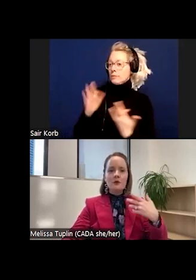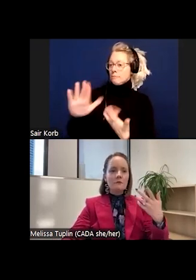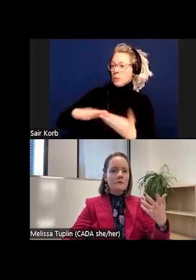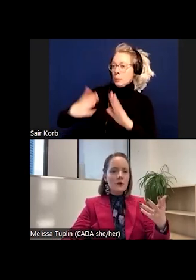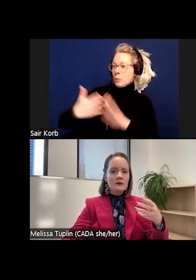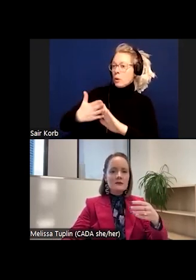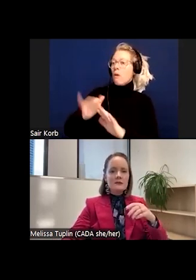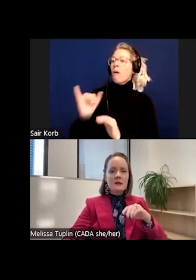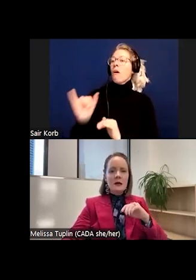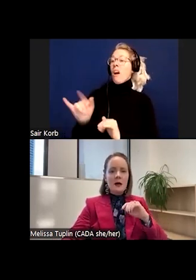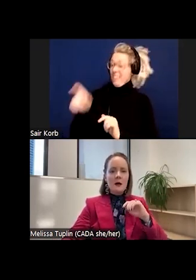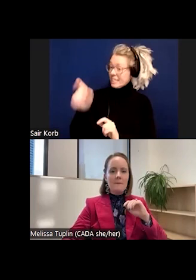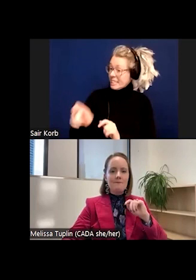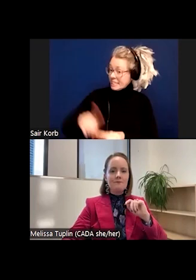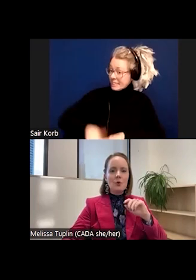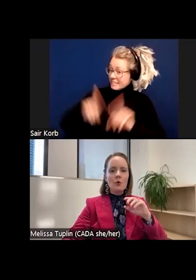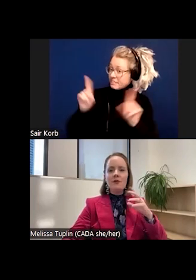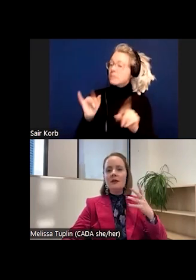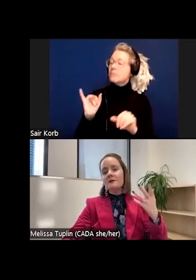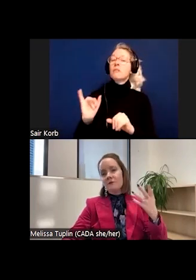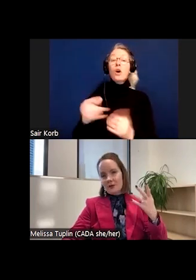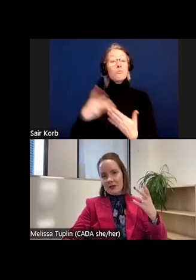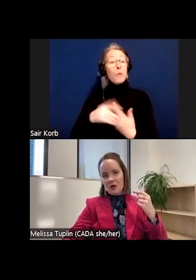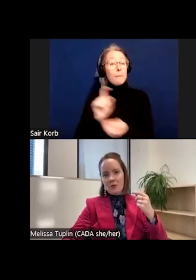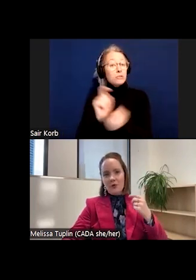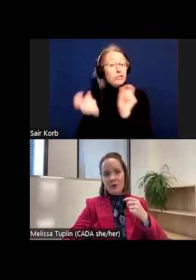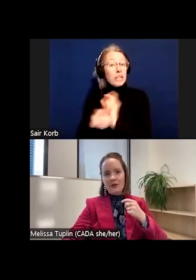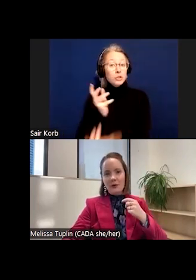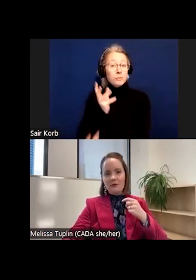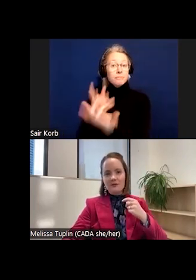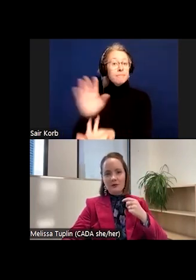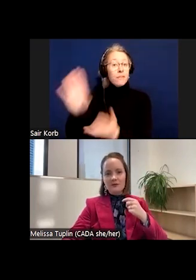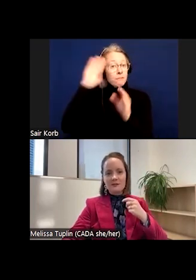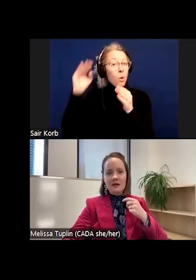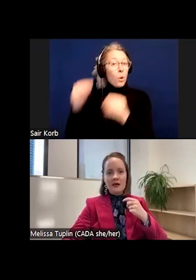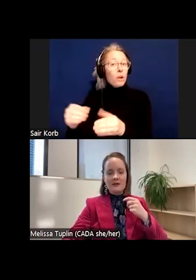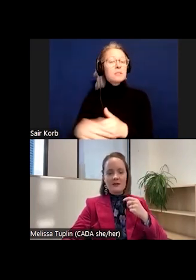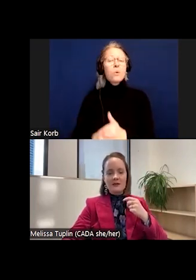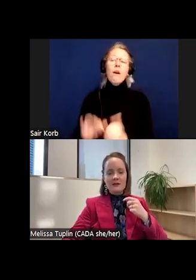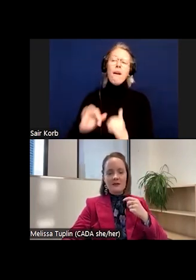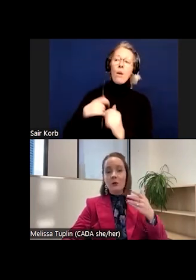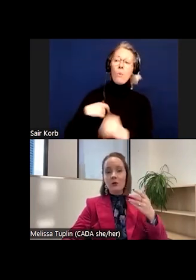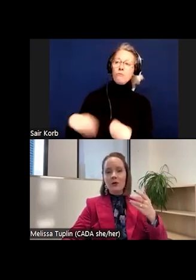their focus, or thinking differently about the way that we resource… As we heard from